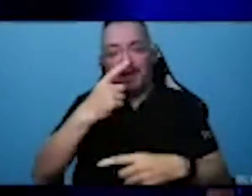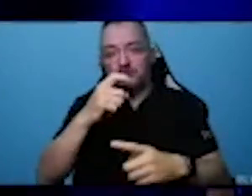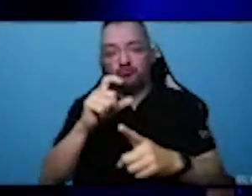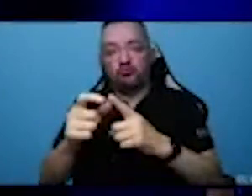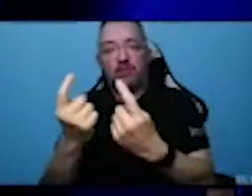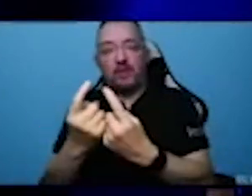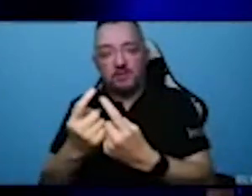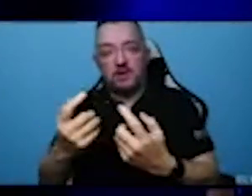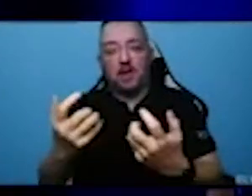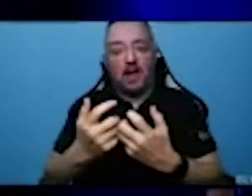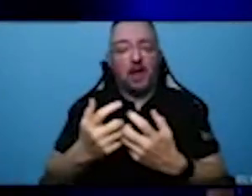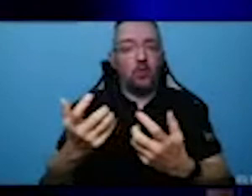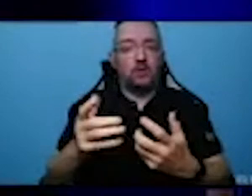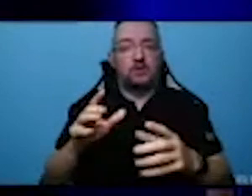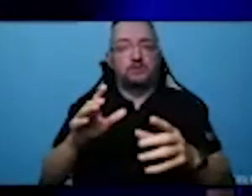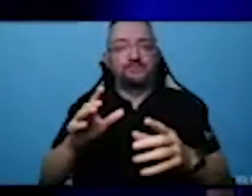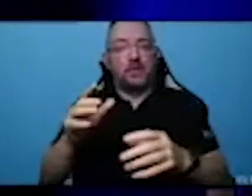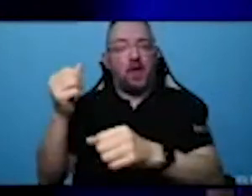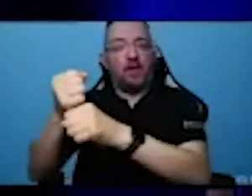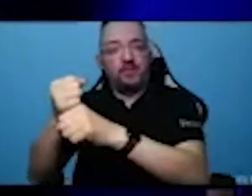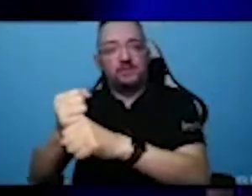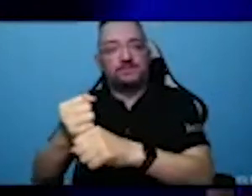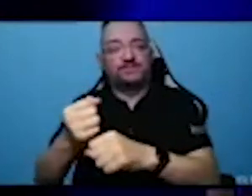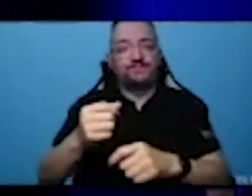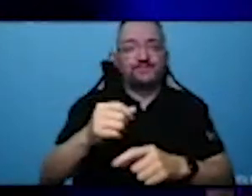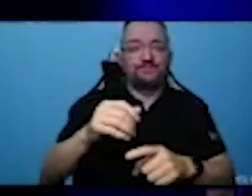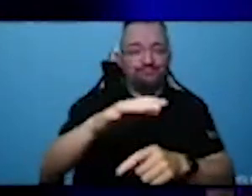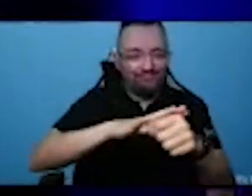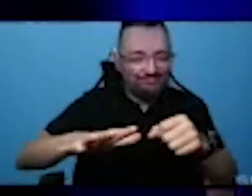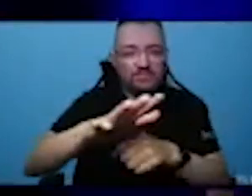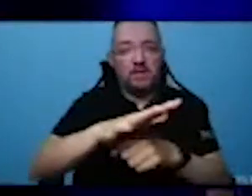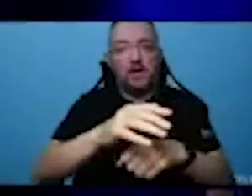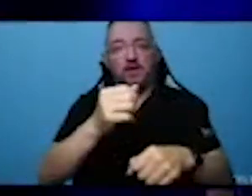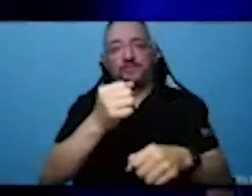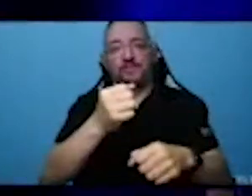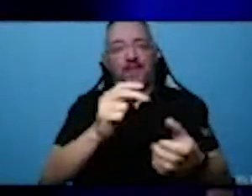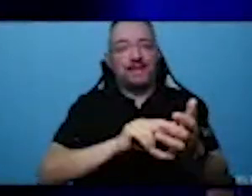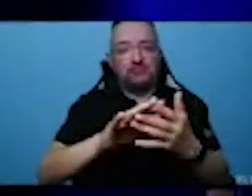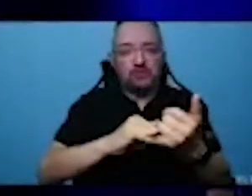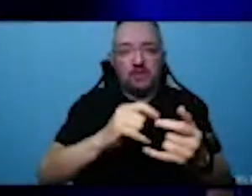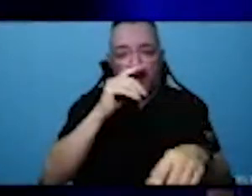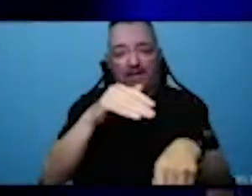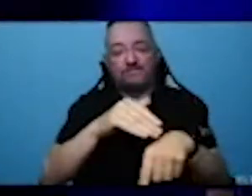government, the NHS impacting people's lives when actually communities can deliver some of that support?